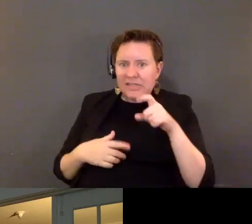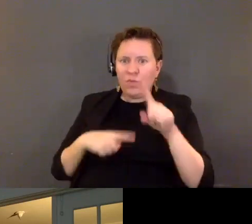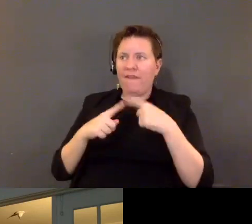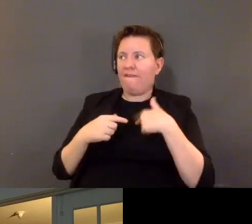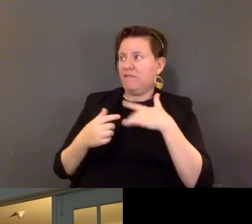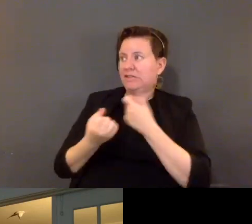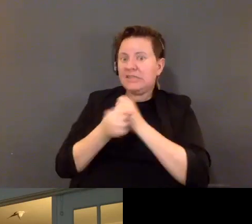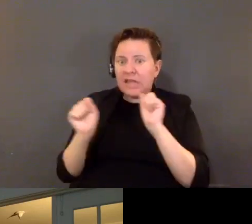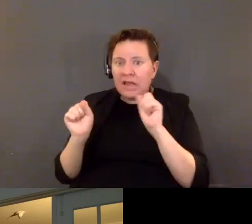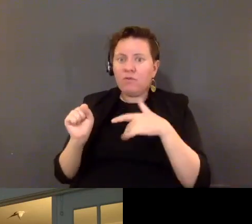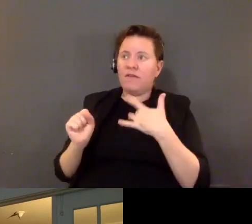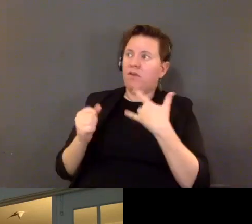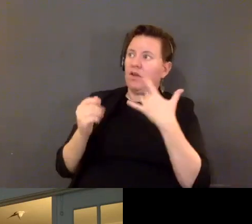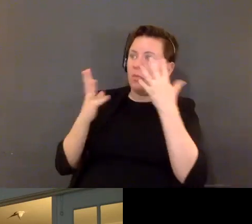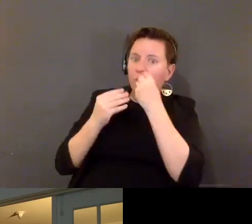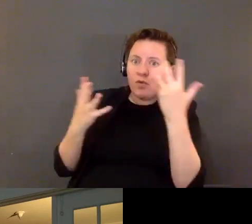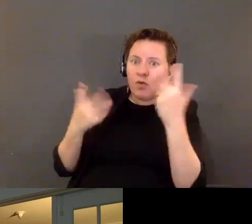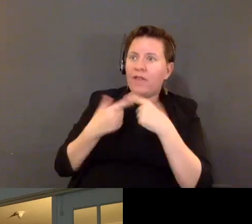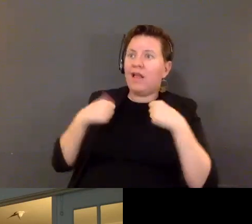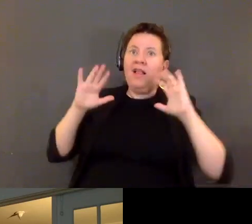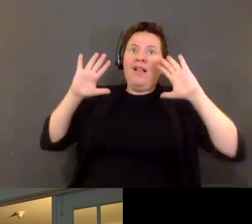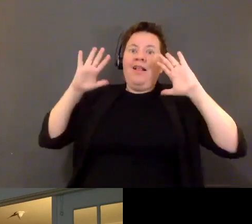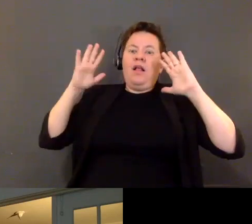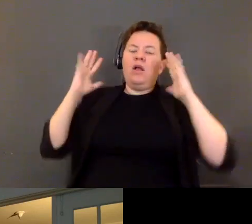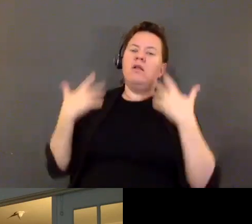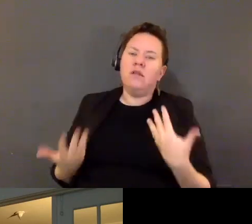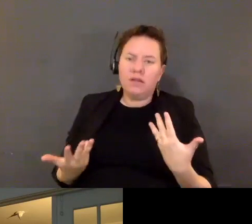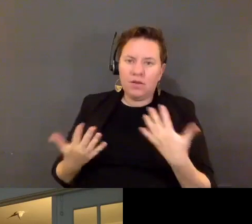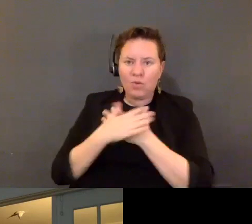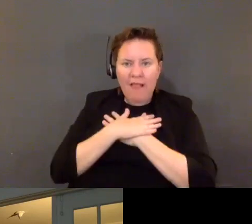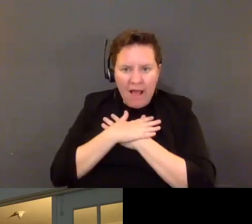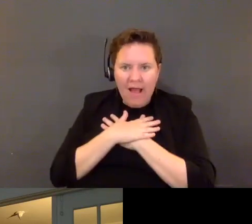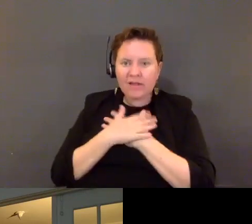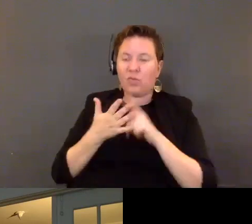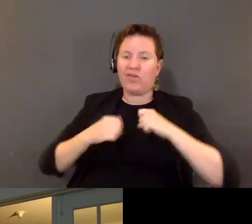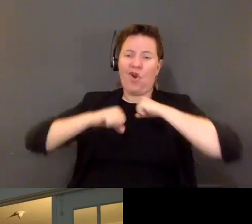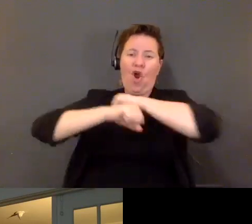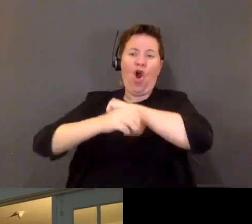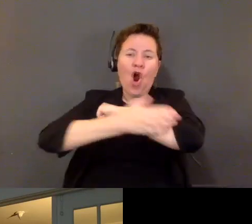um when they can let down their guards what their armor looks like there's a way that